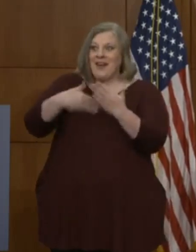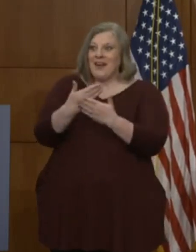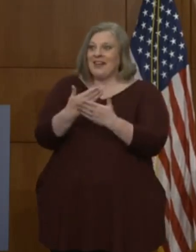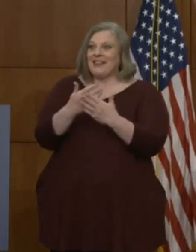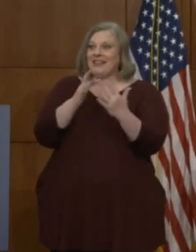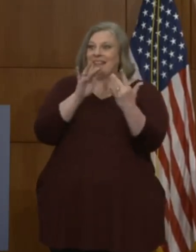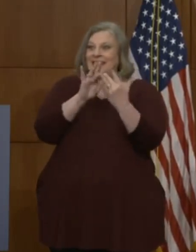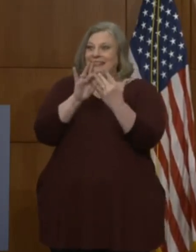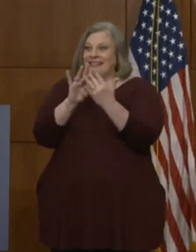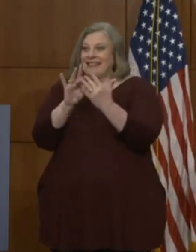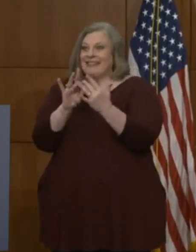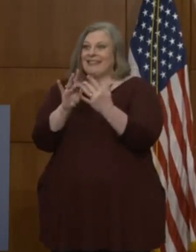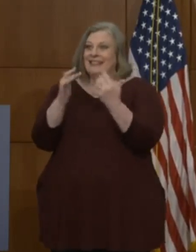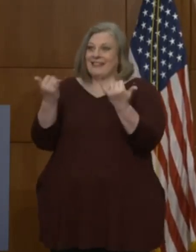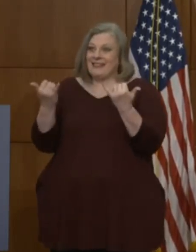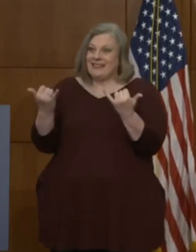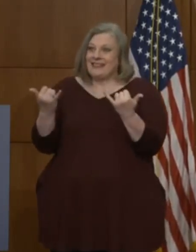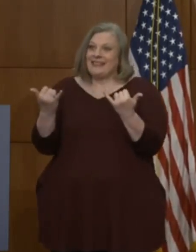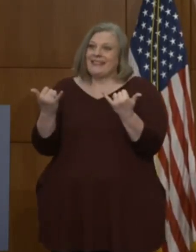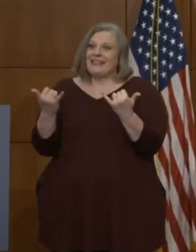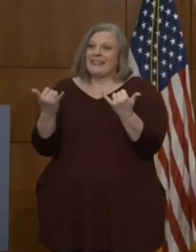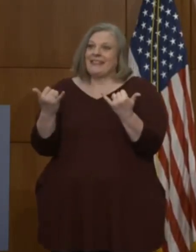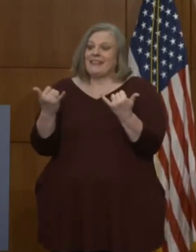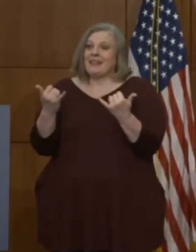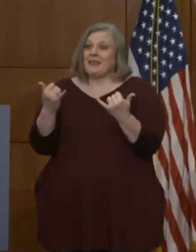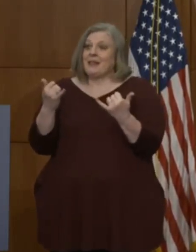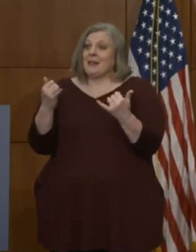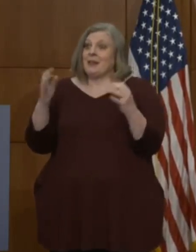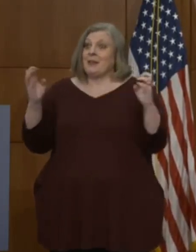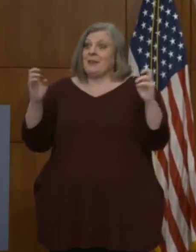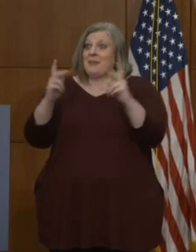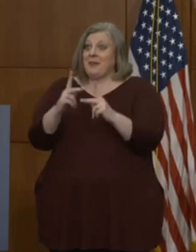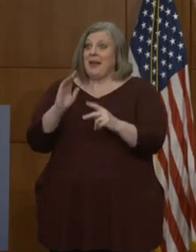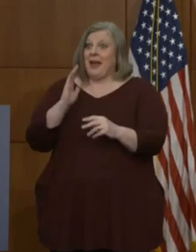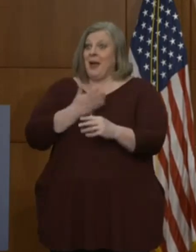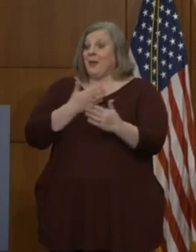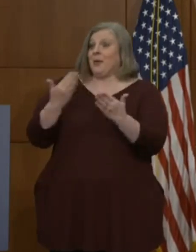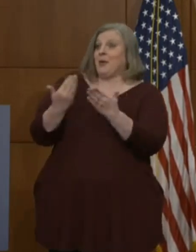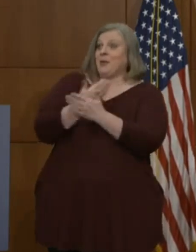AND AGAIN THANKS TO ALL OF YOU FOR BEING WITH US TODAY AND- AS FOR BEING WITH US TODAY AND- AS WE RETURN TO OUR OUR NEW